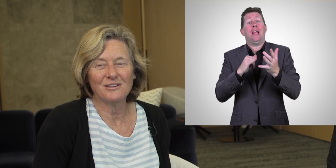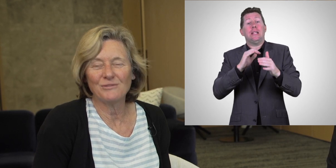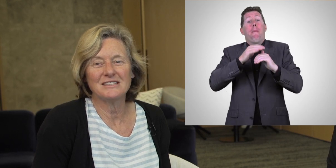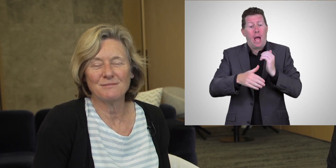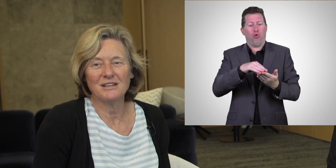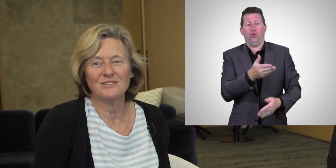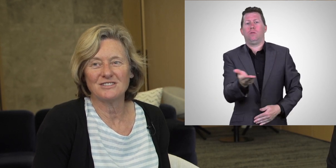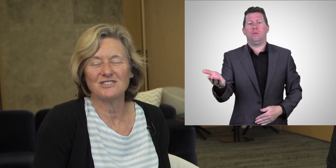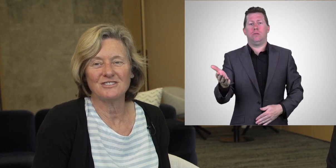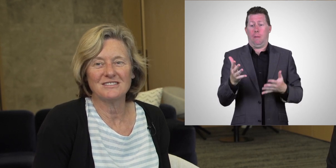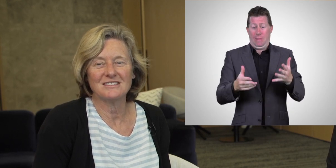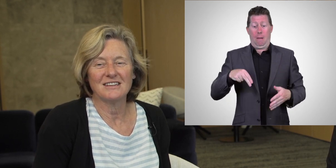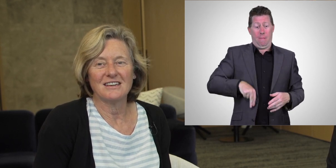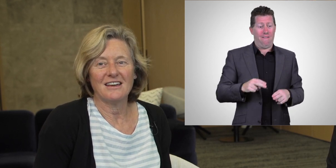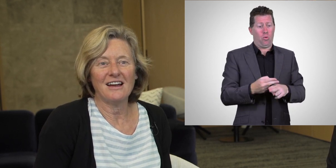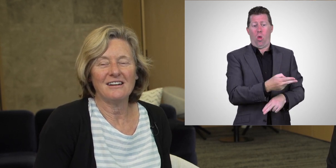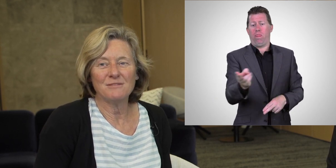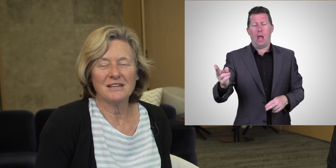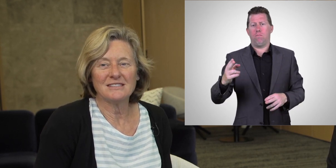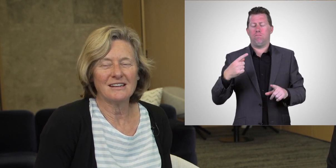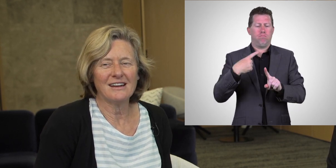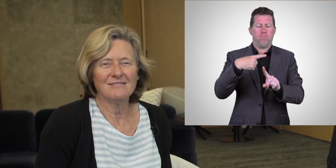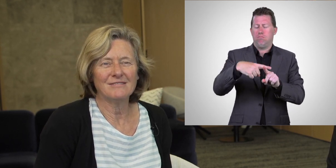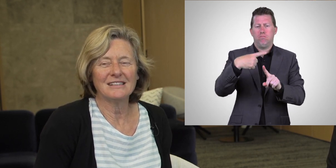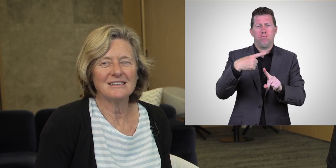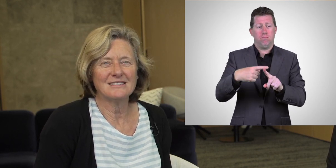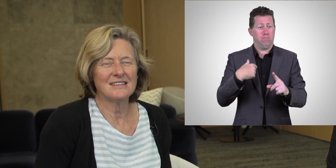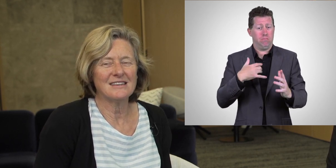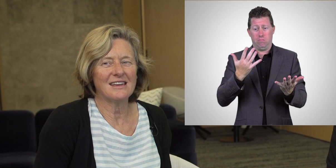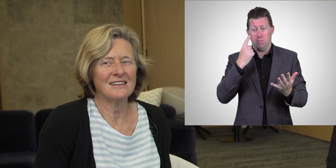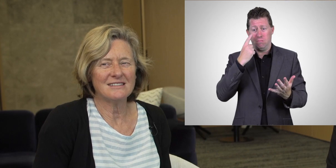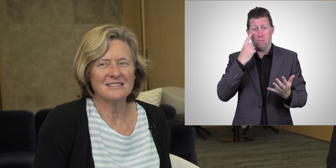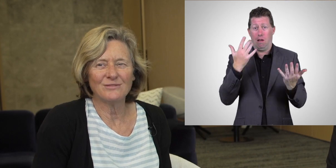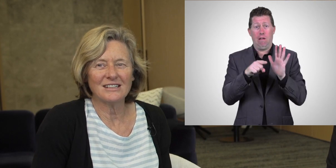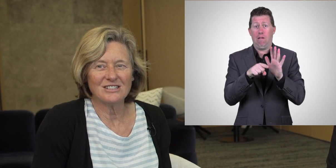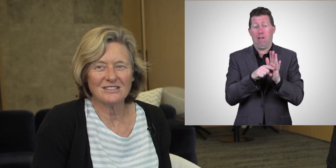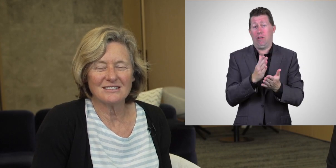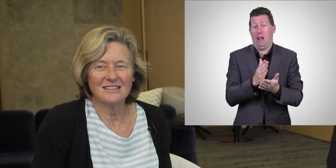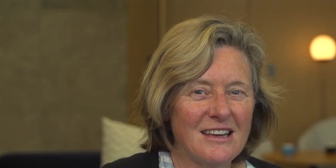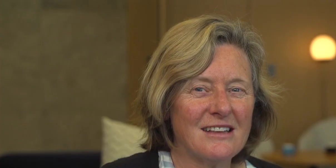obviously the benefits to students are immense and I can't really see any disadvantages, as